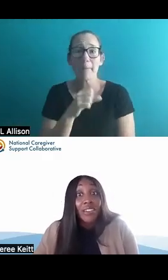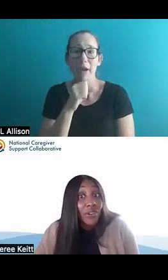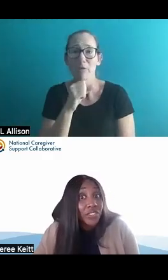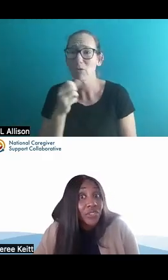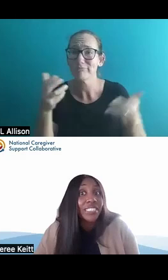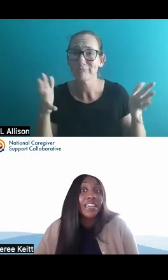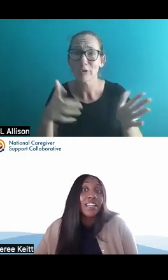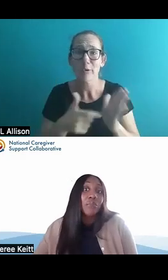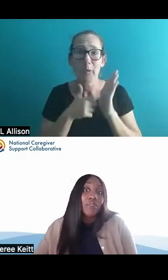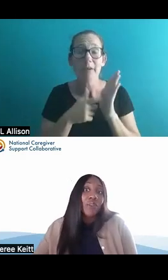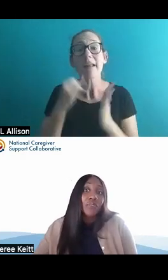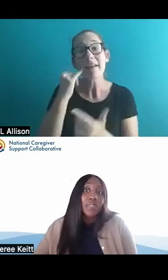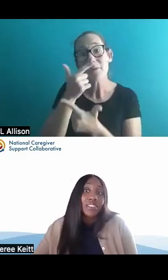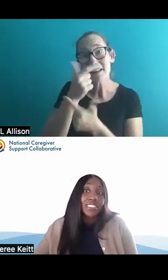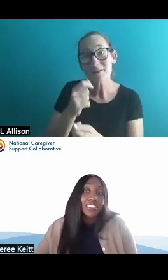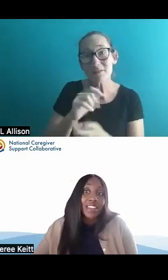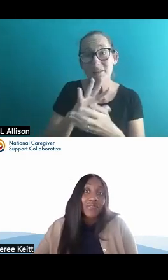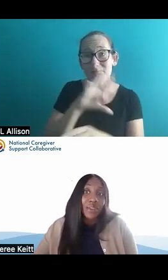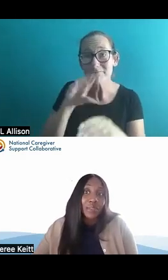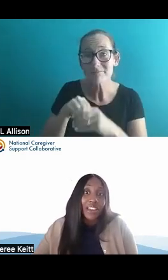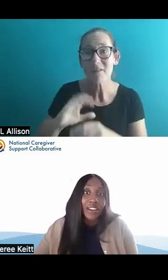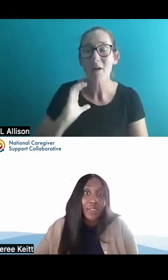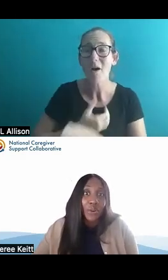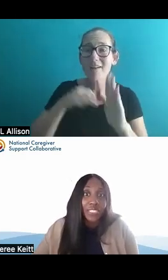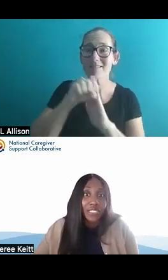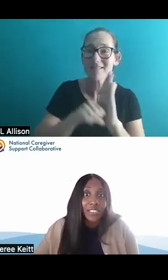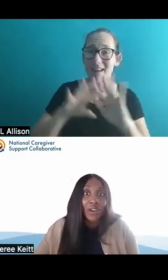If you're interested in getting more involved with our State Family Caregiver Coalitions,